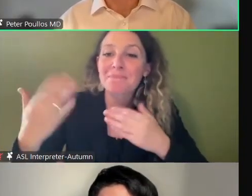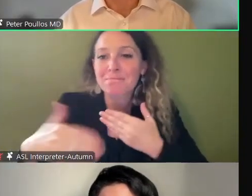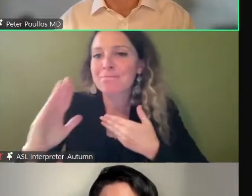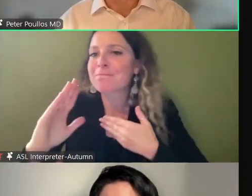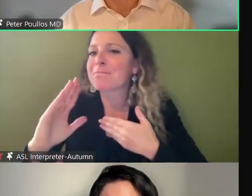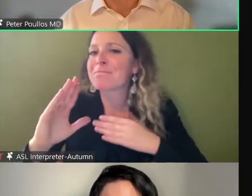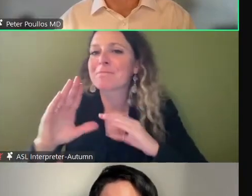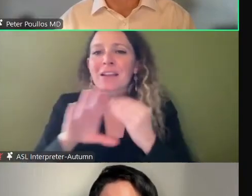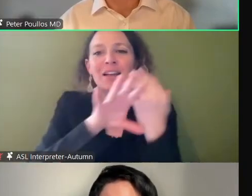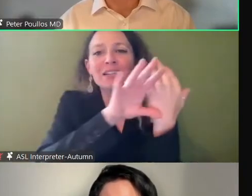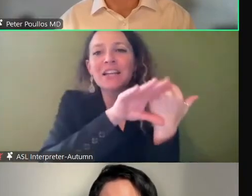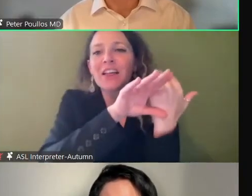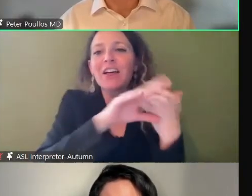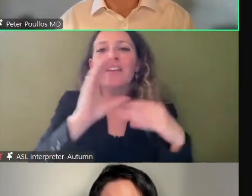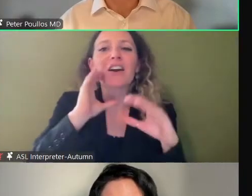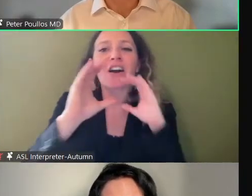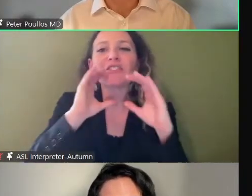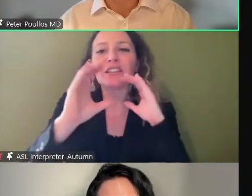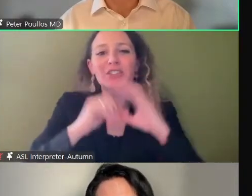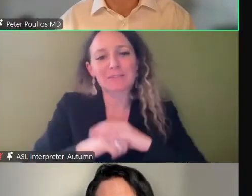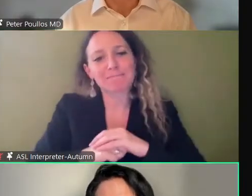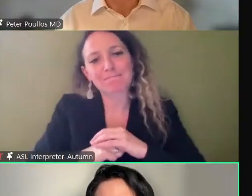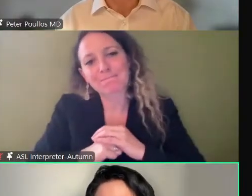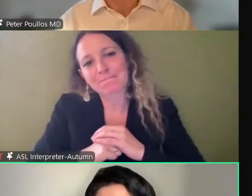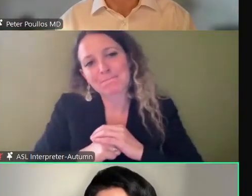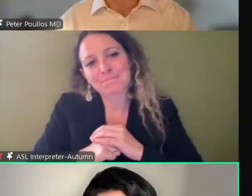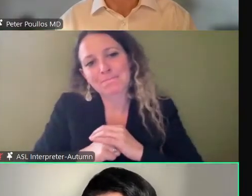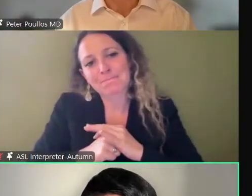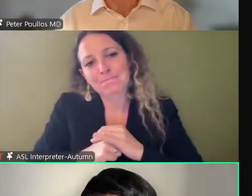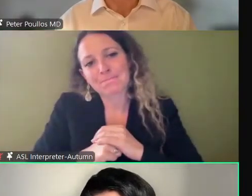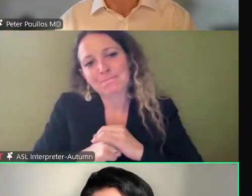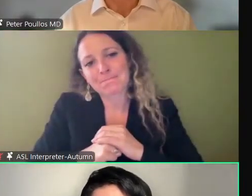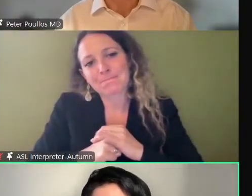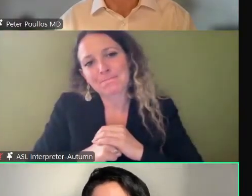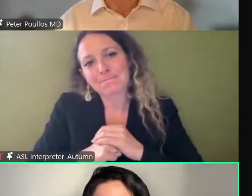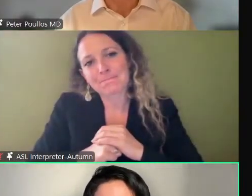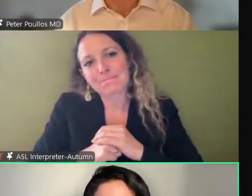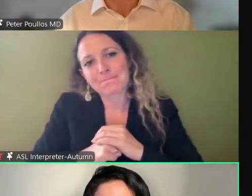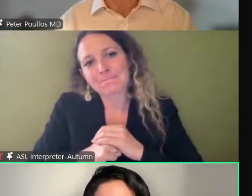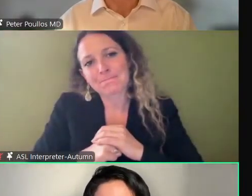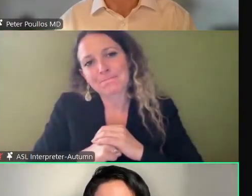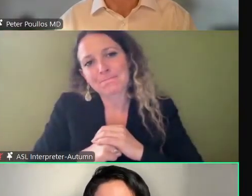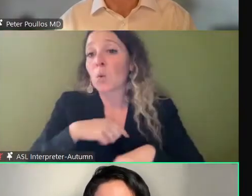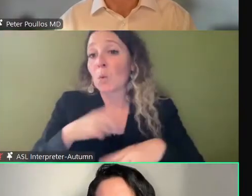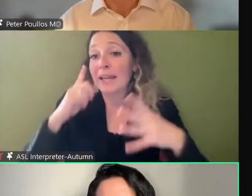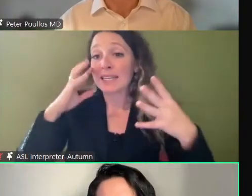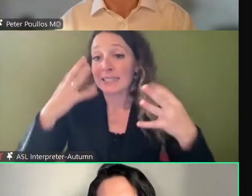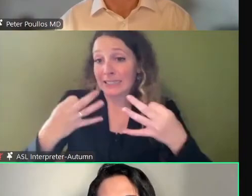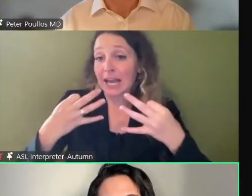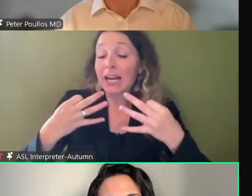Malathi Srinivasan: So, when we decided to put the conference gratified, we began to